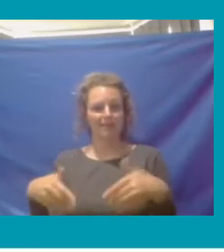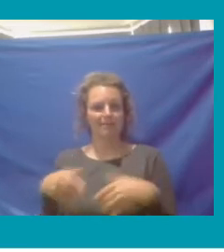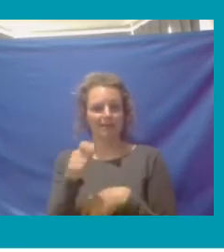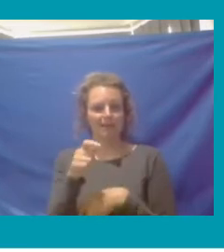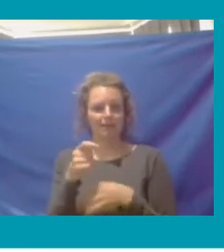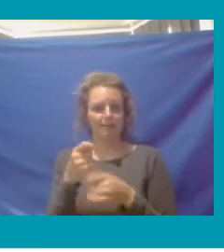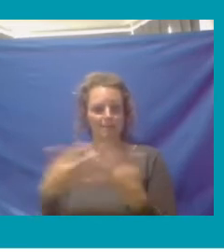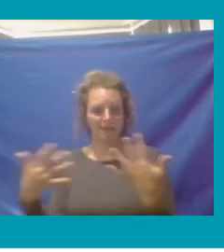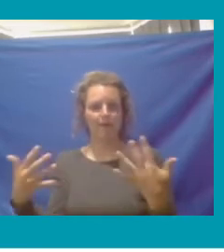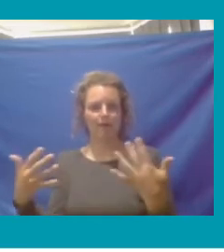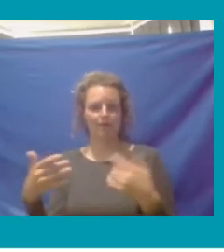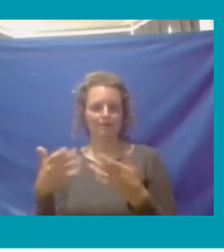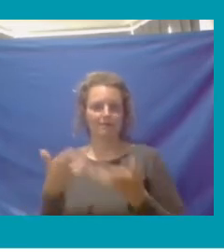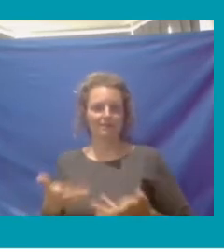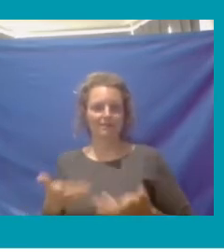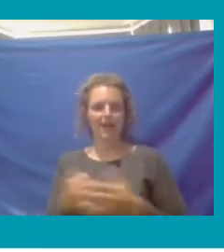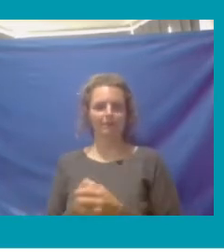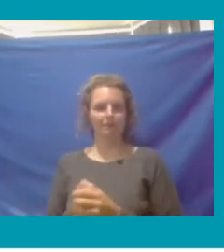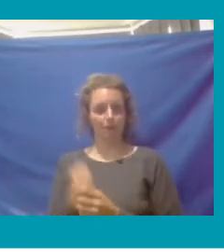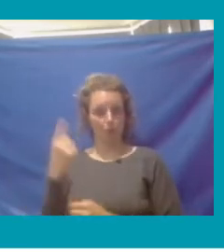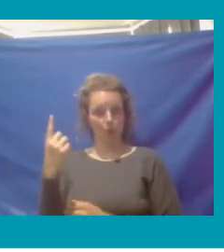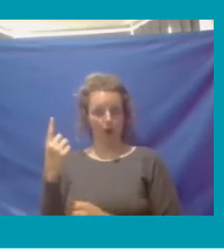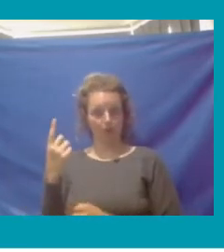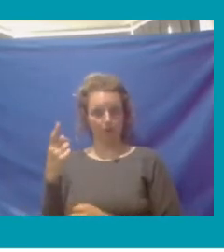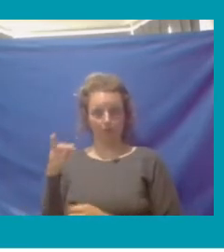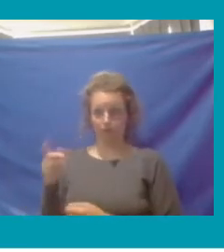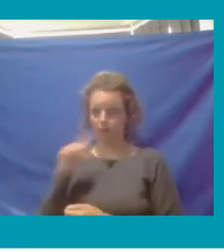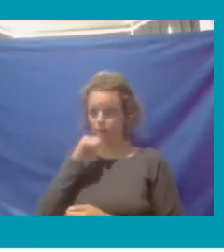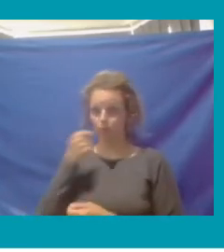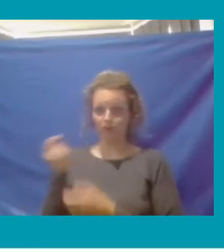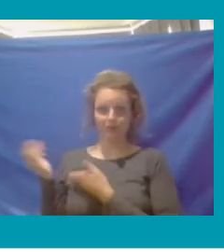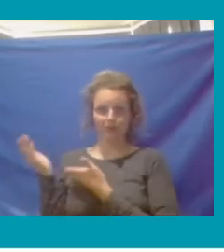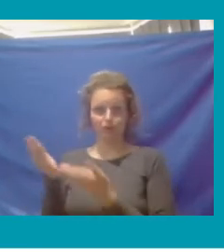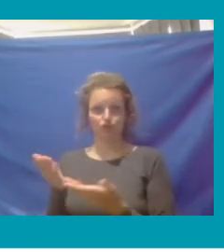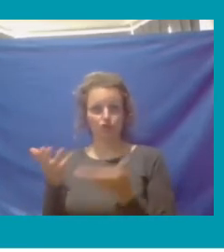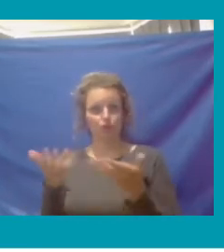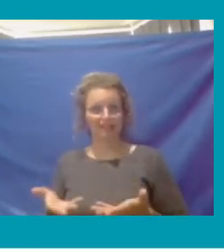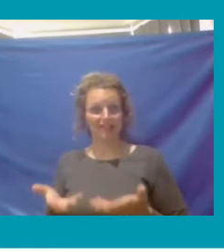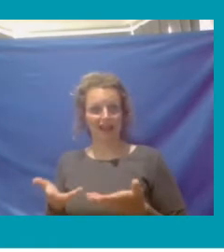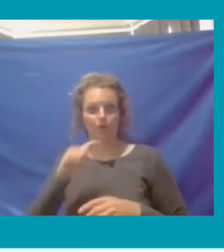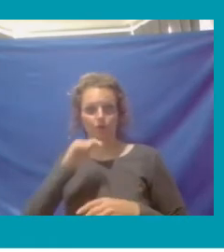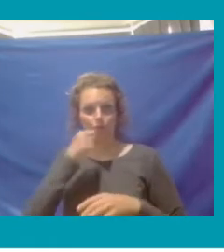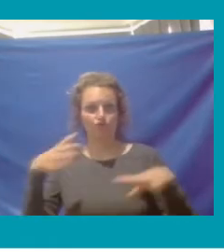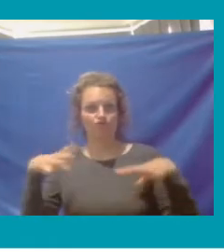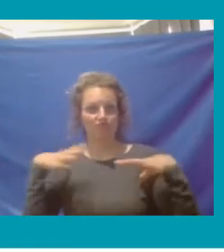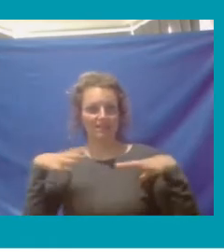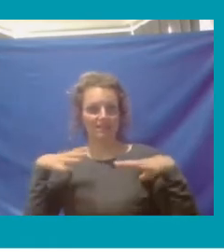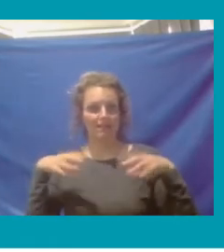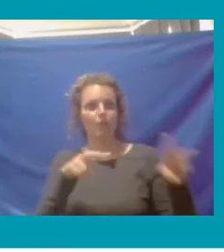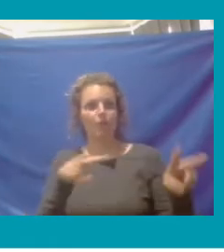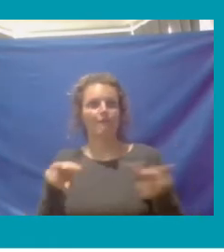So if we could queue up Natasha's video. And also and I'll see you back here straight afterwards.